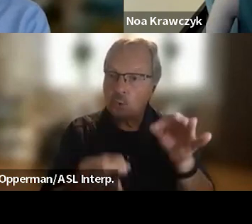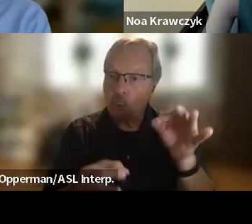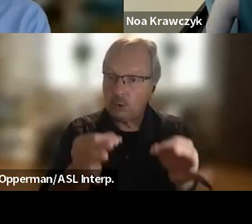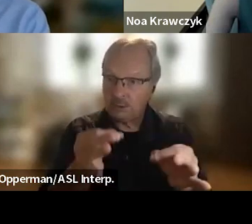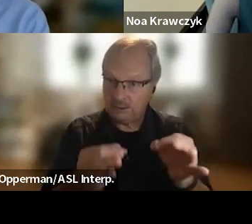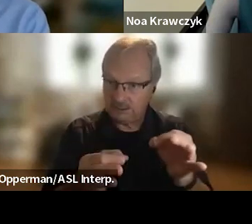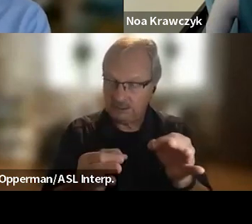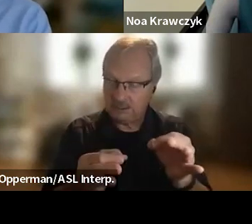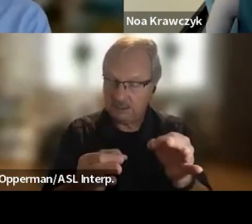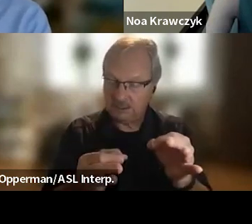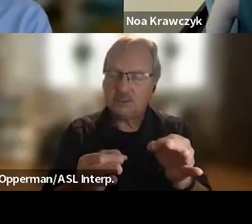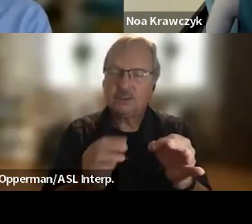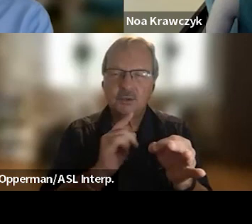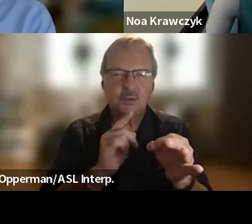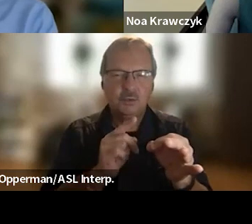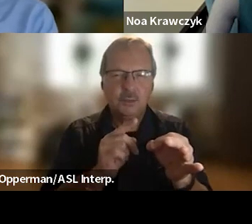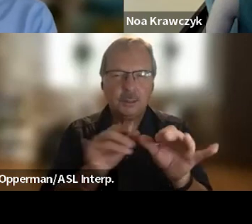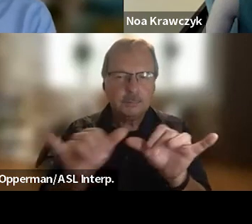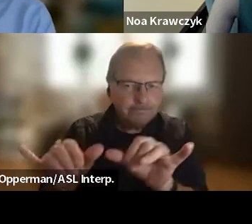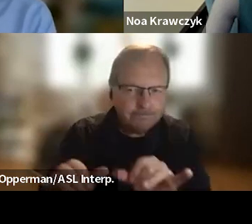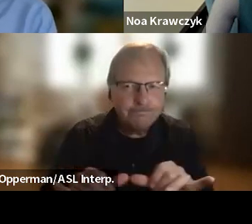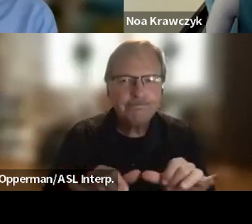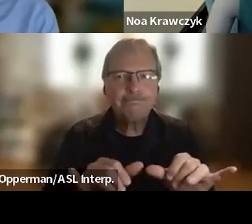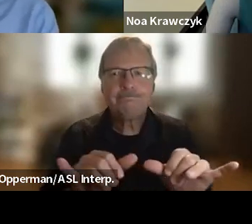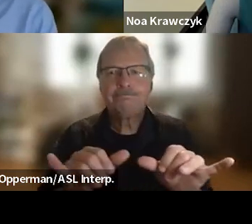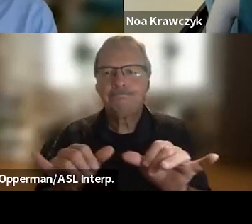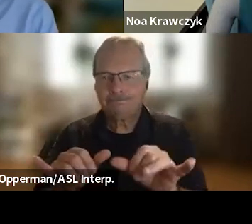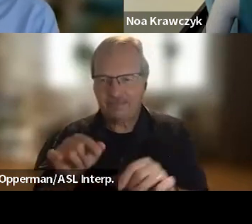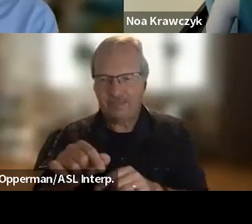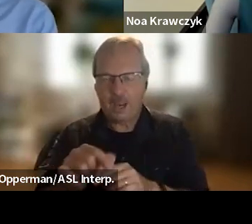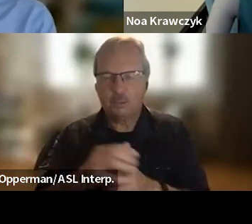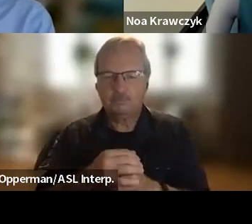So there's definitely a continuity there. And very often probation,